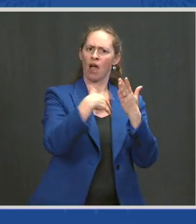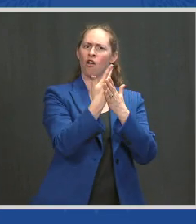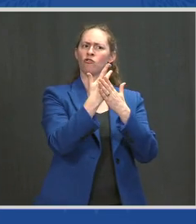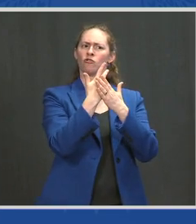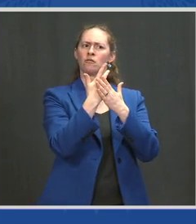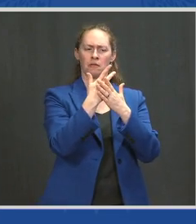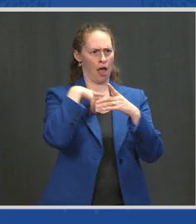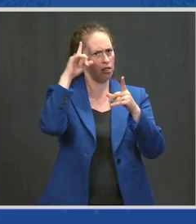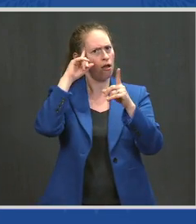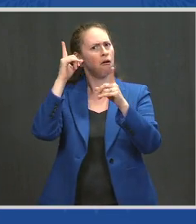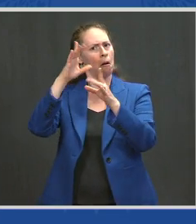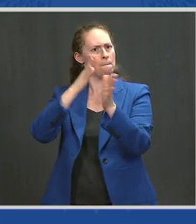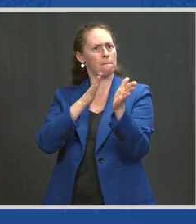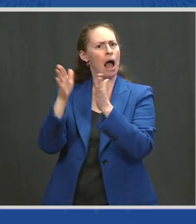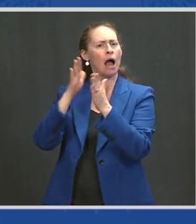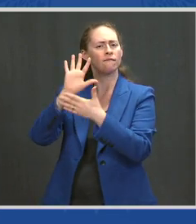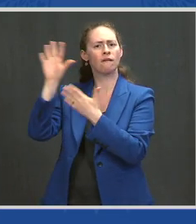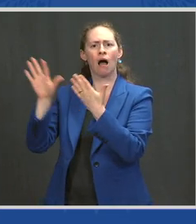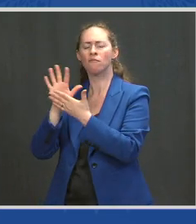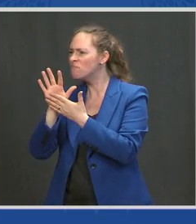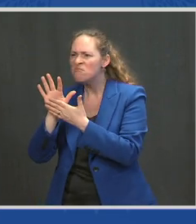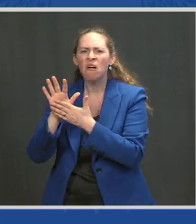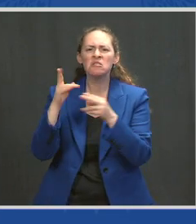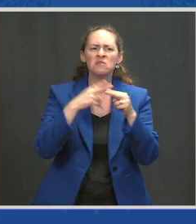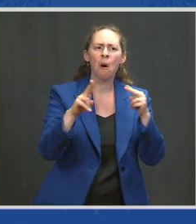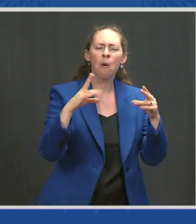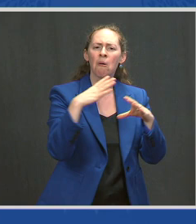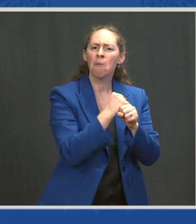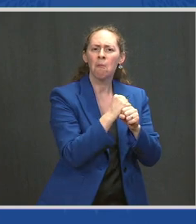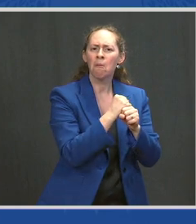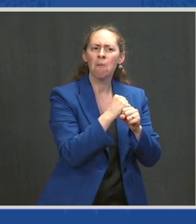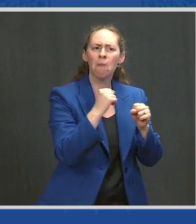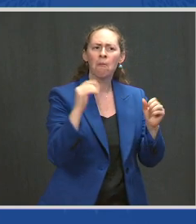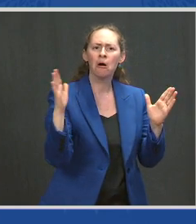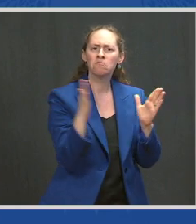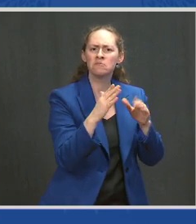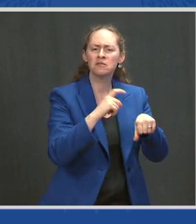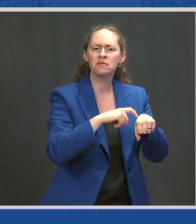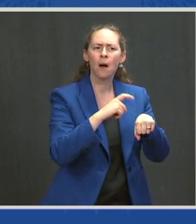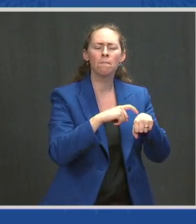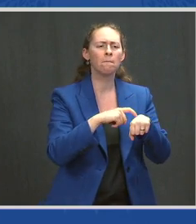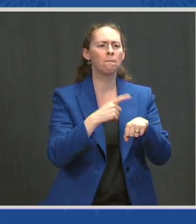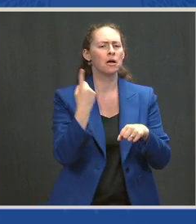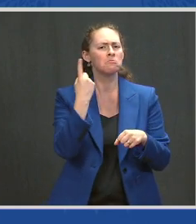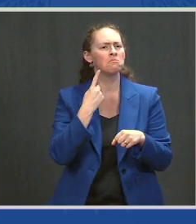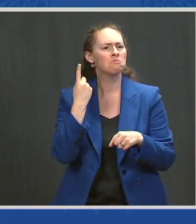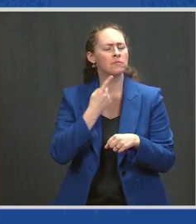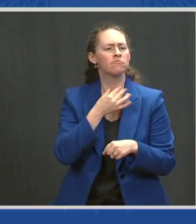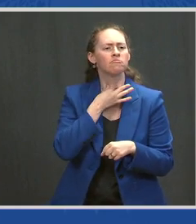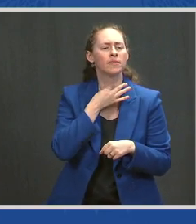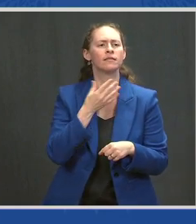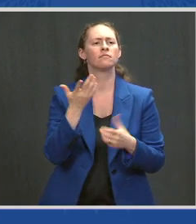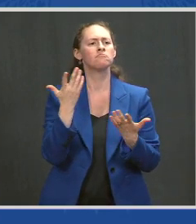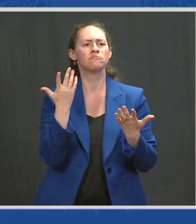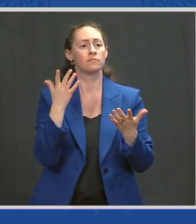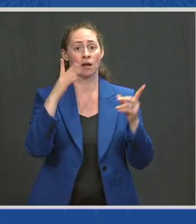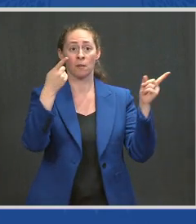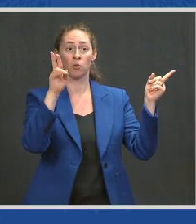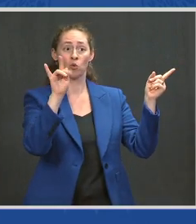Was there any reason it ran shorter? Also, did -- President Putin said that there were no threats or scare tactics issued.